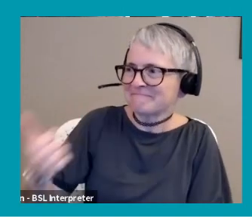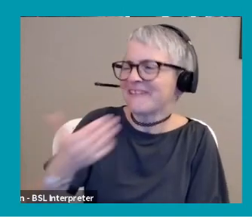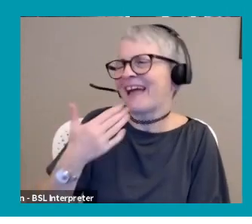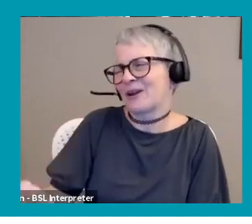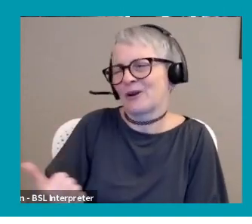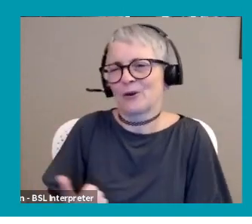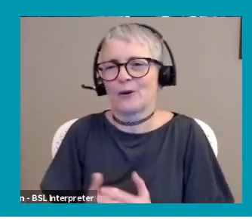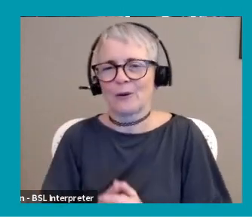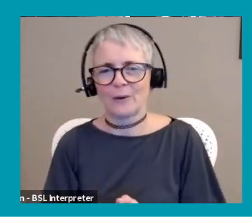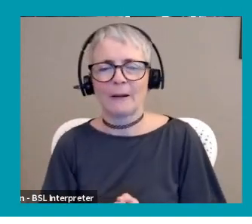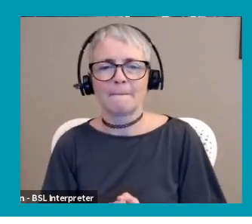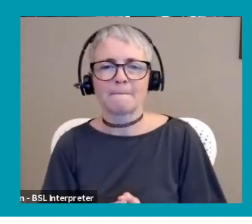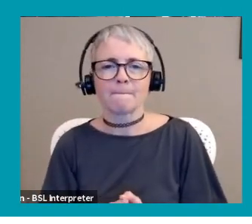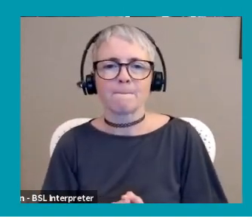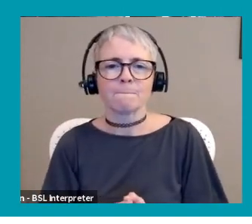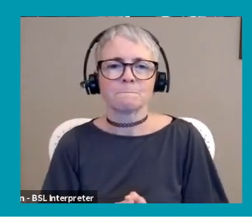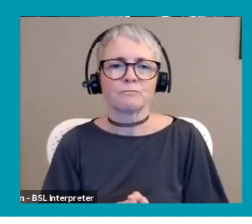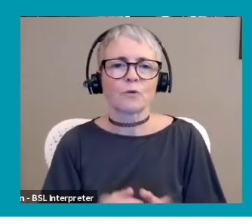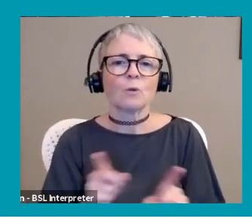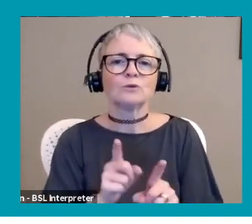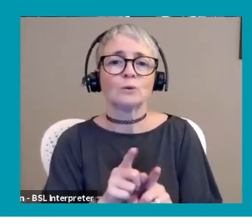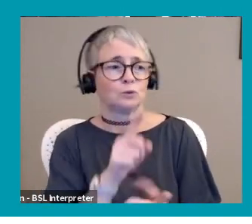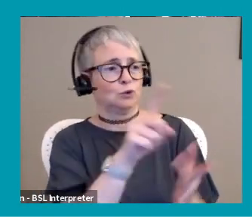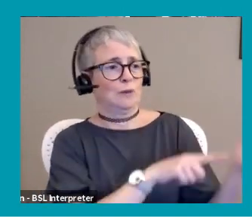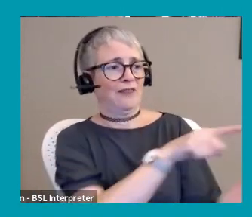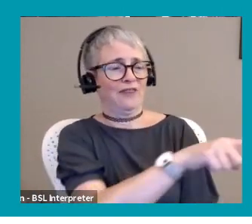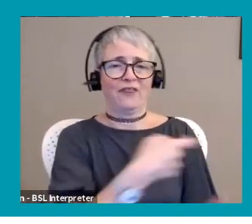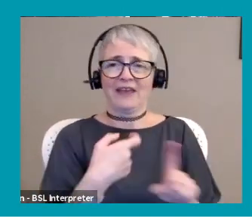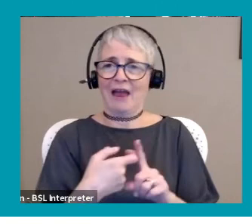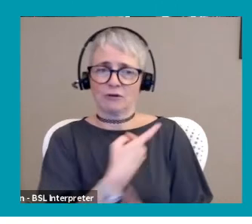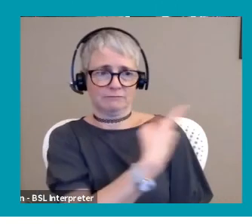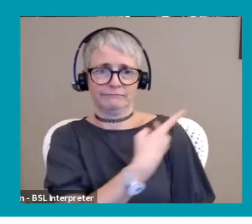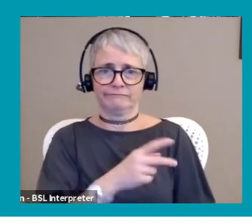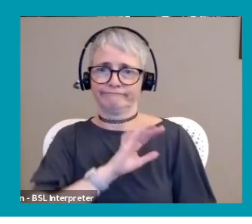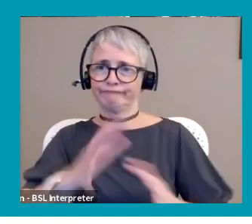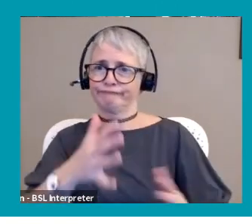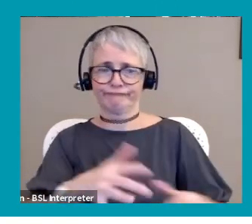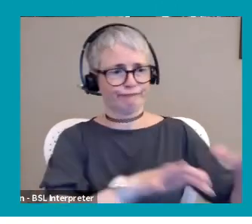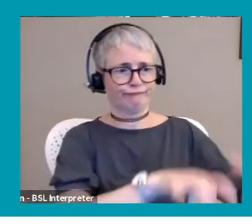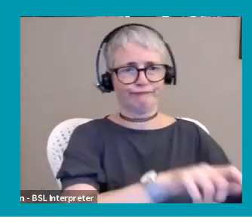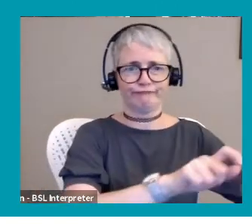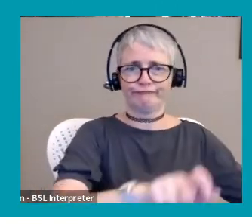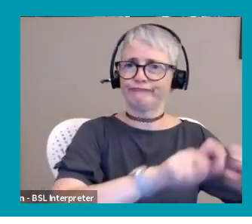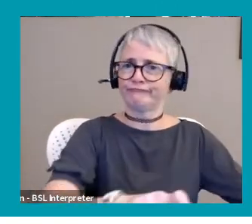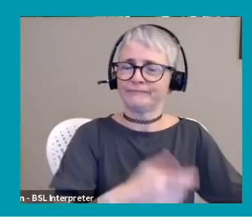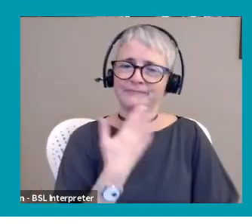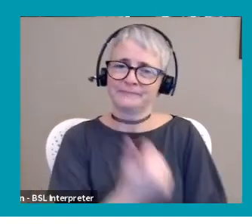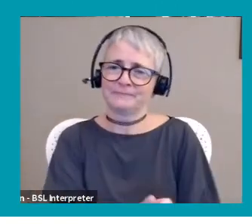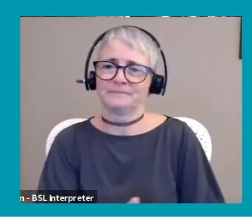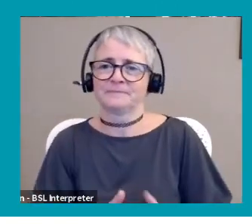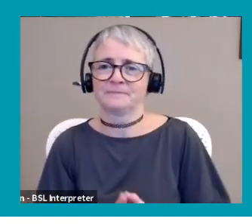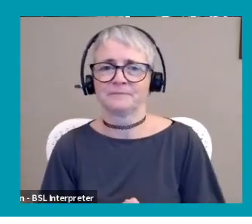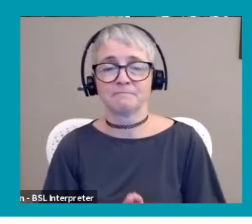And I just want to thank Judith and Karen. For your help with the webinar today, okay guys enjoy